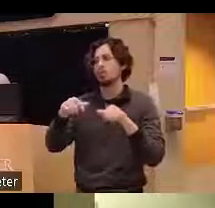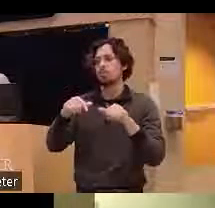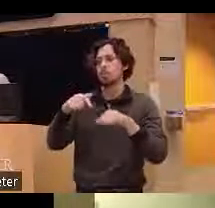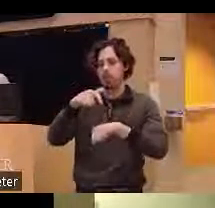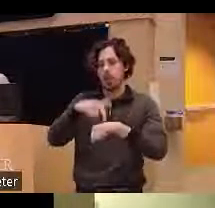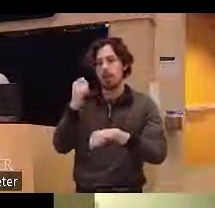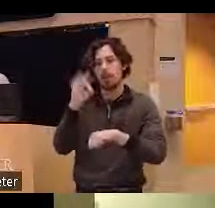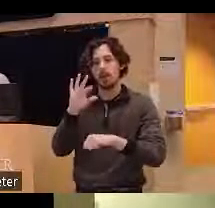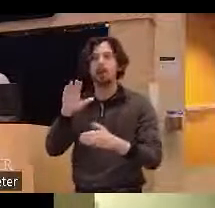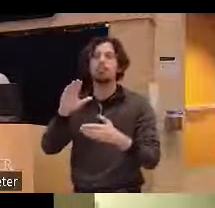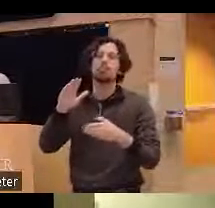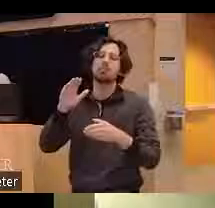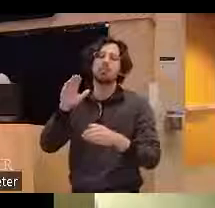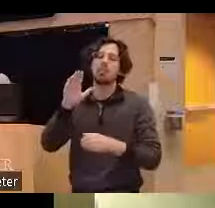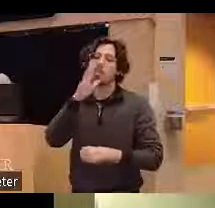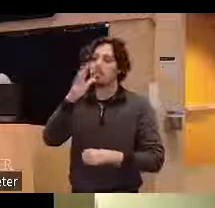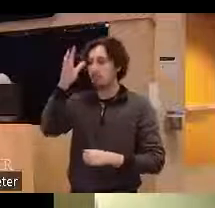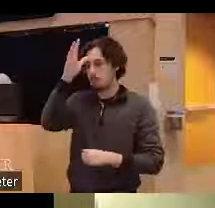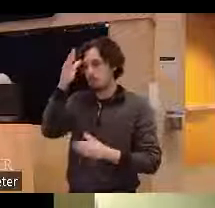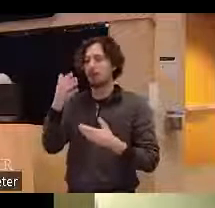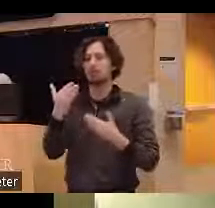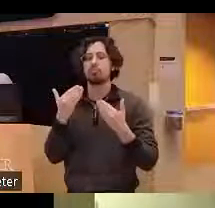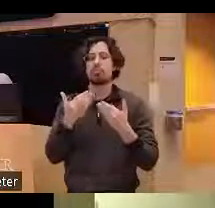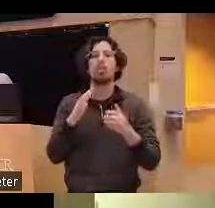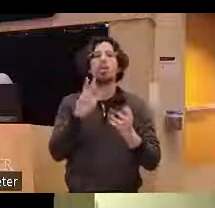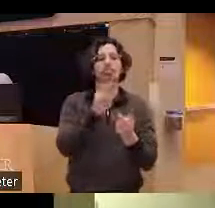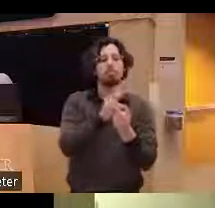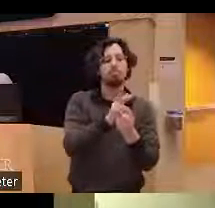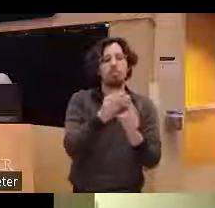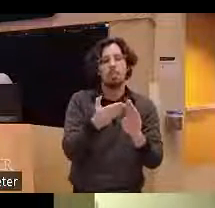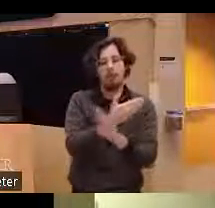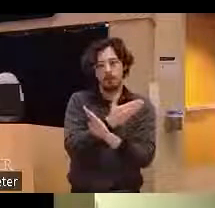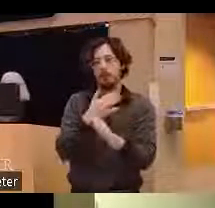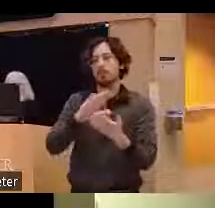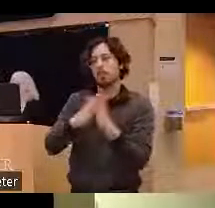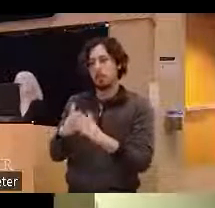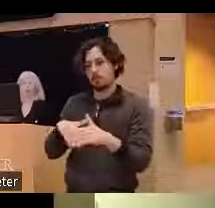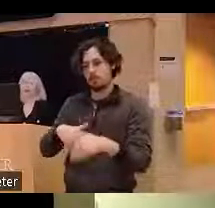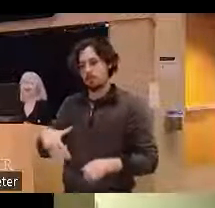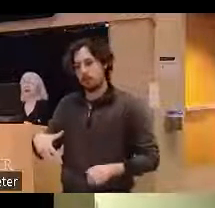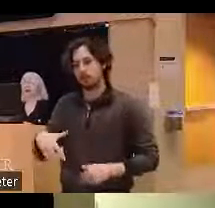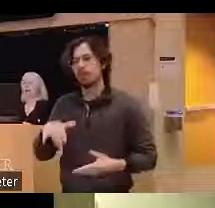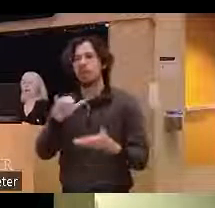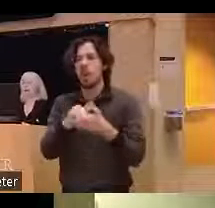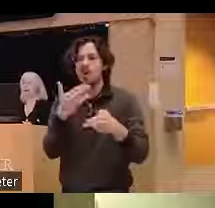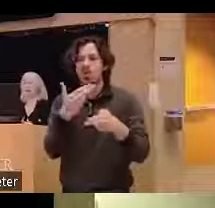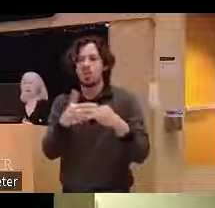parents at the time of the pregnancy that's called a short duration of marriage and in this study in